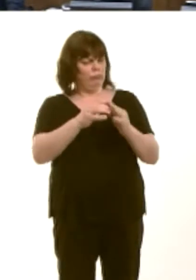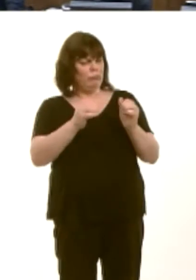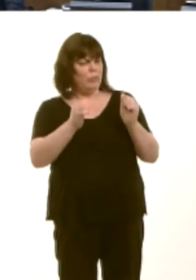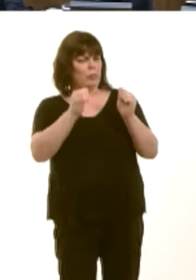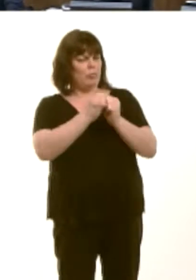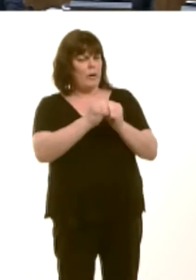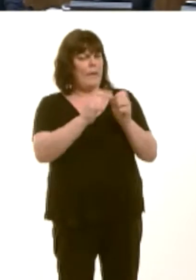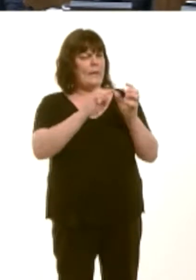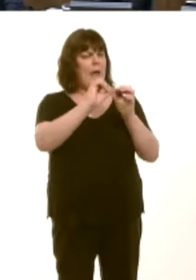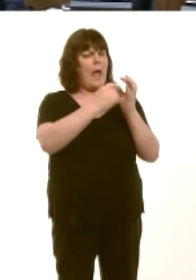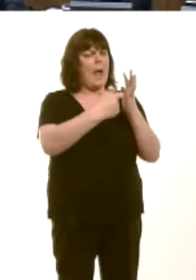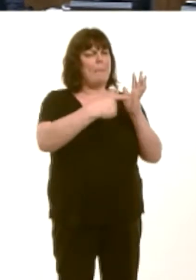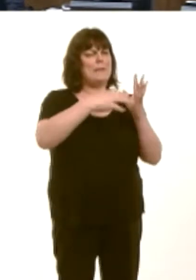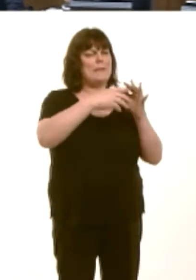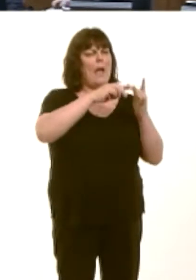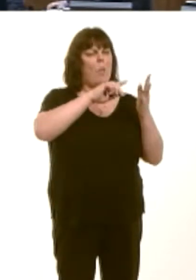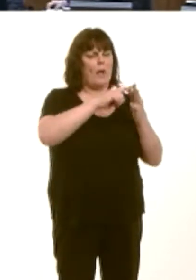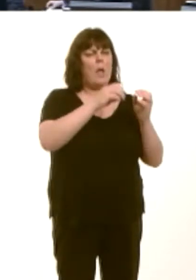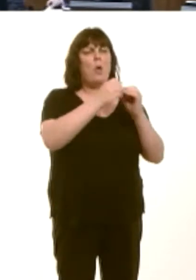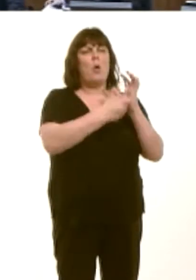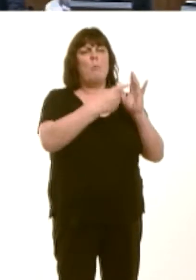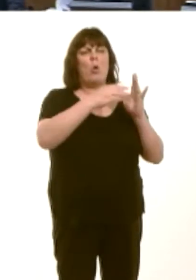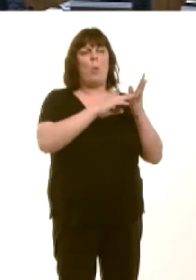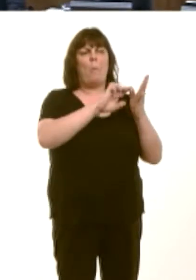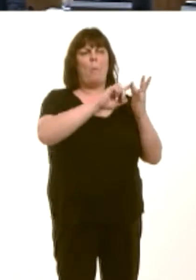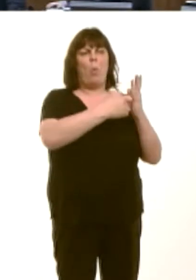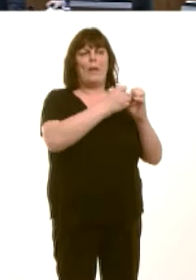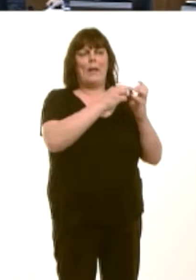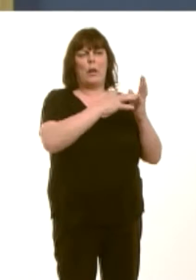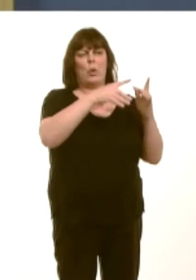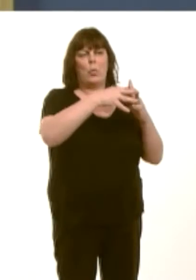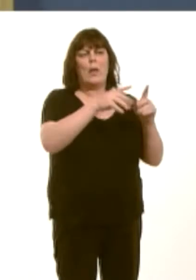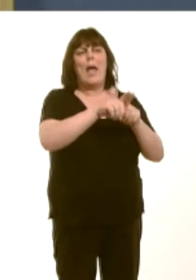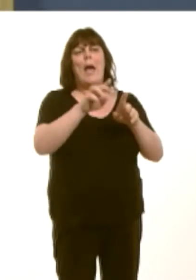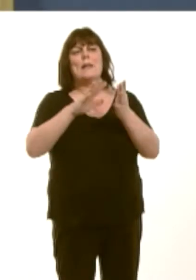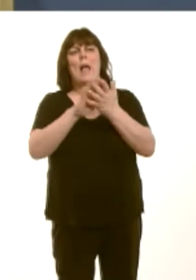Bro Morgannwg and Hywel Dda health boards are co-operating to seek to provide cross-border